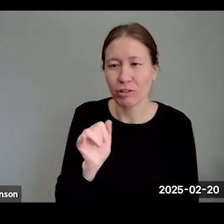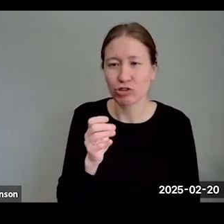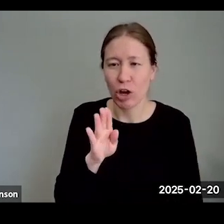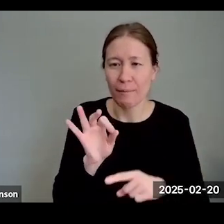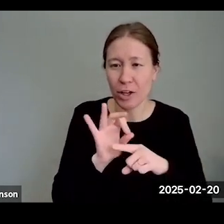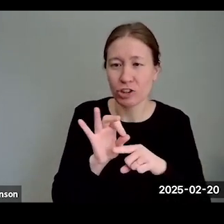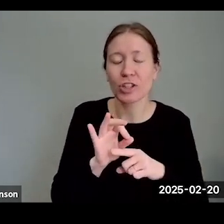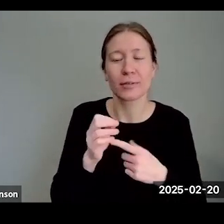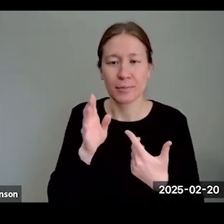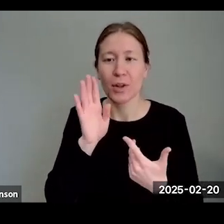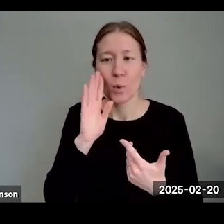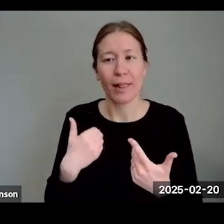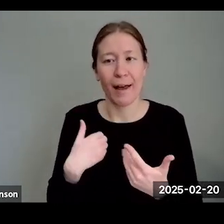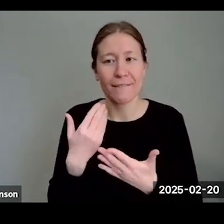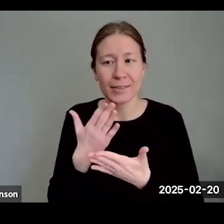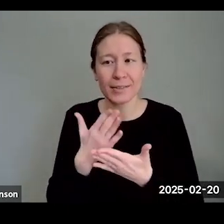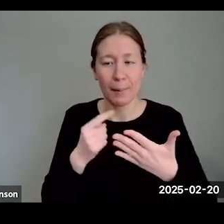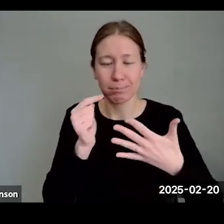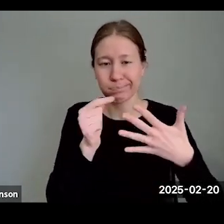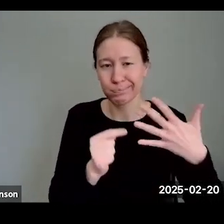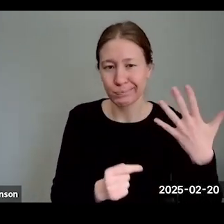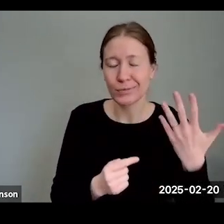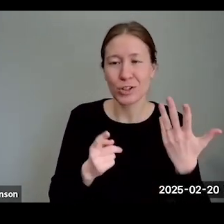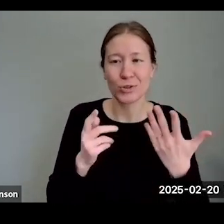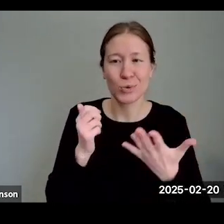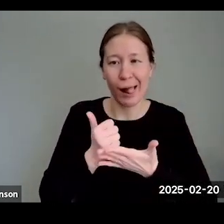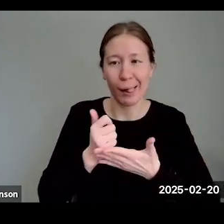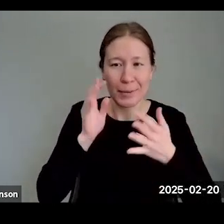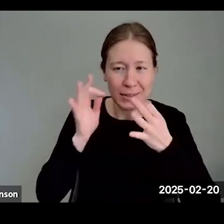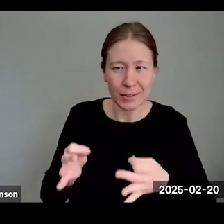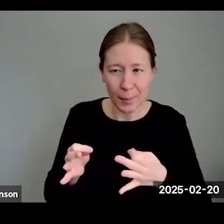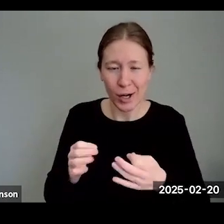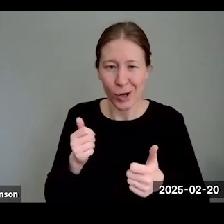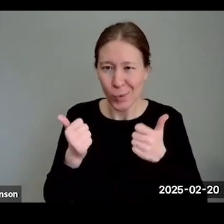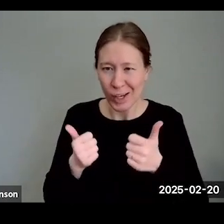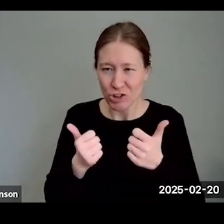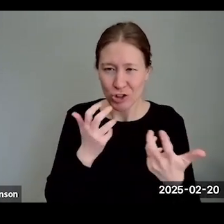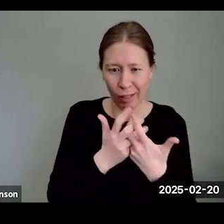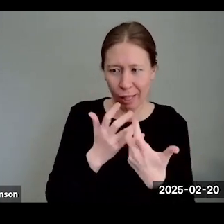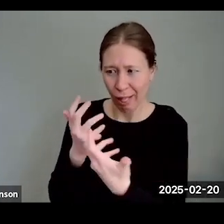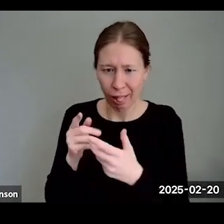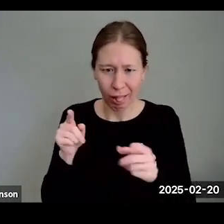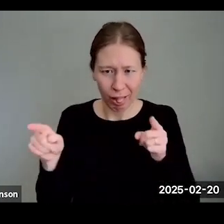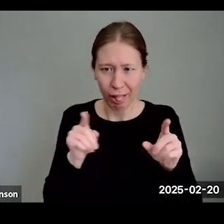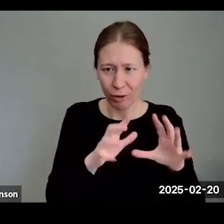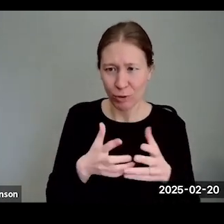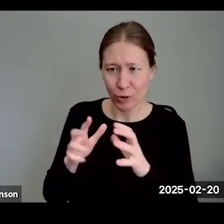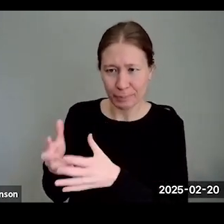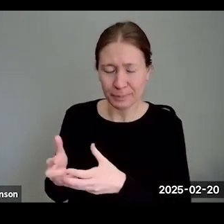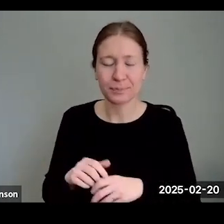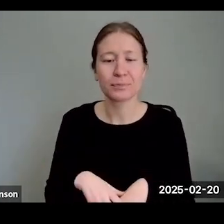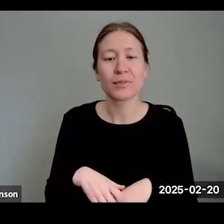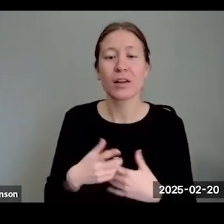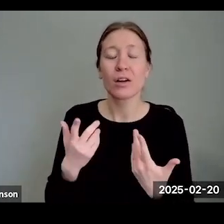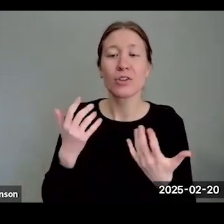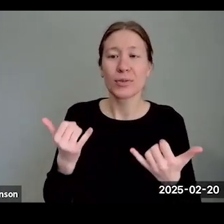whether a job function is essential or marginal. So some things that we wanna consider are, whether the position exists specifically